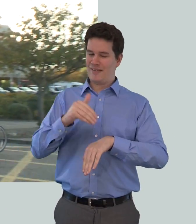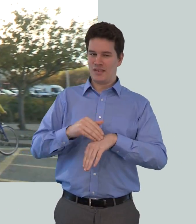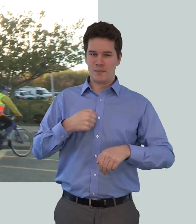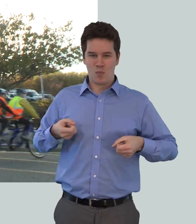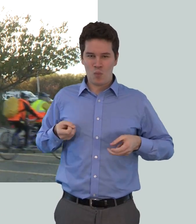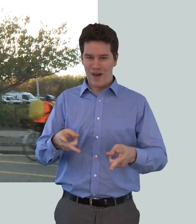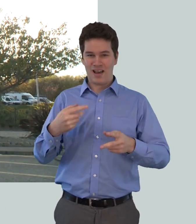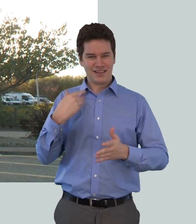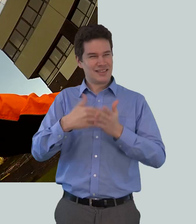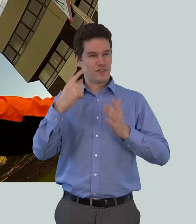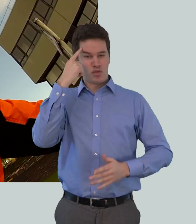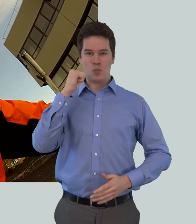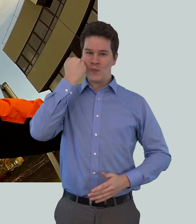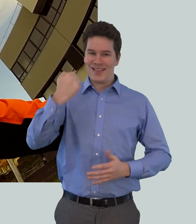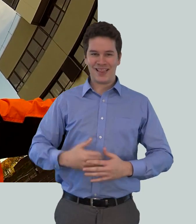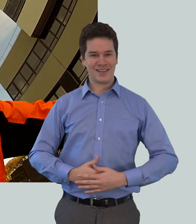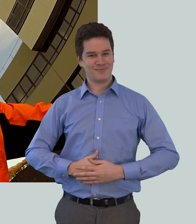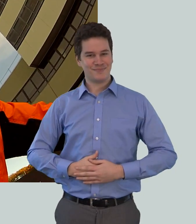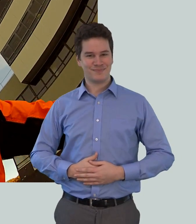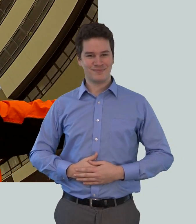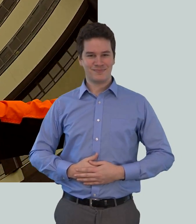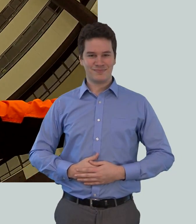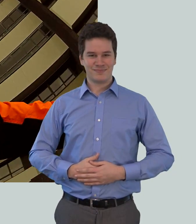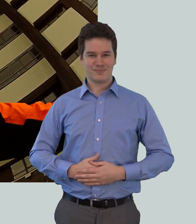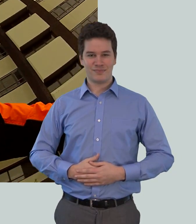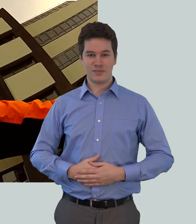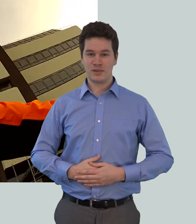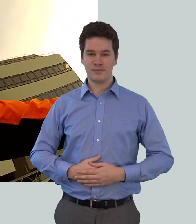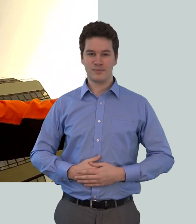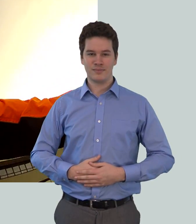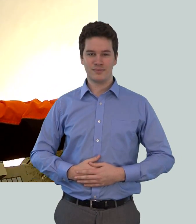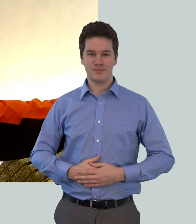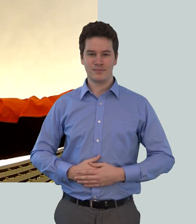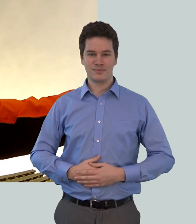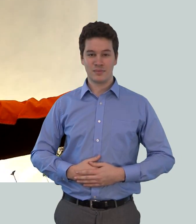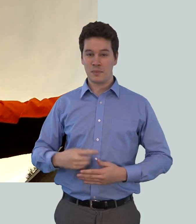My kids have got involved with his charity. I mean, it's affected my life in ways I never thought it would.